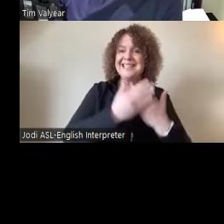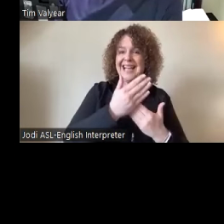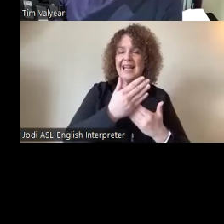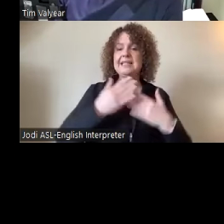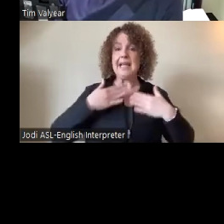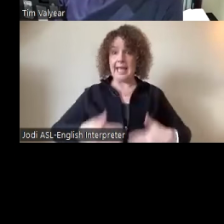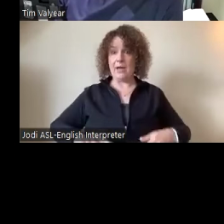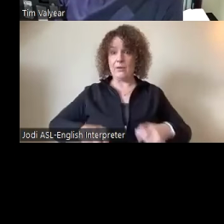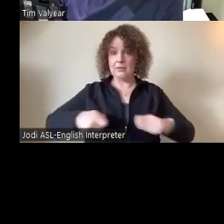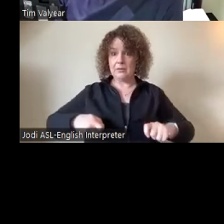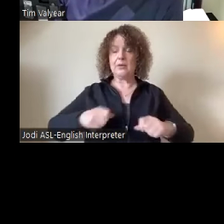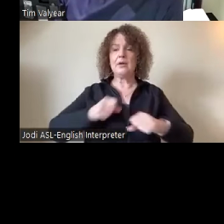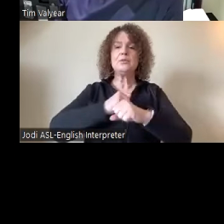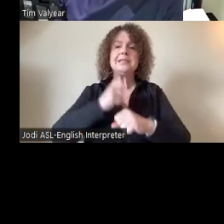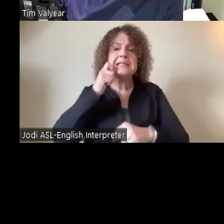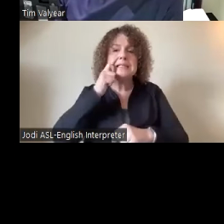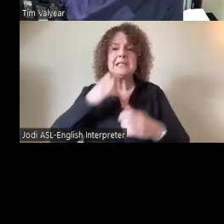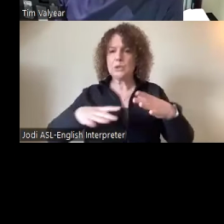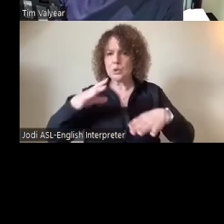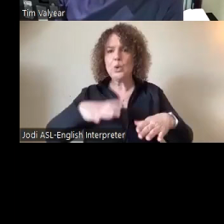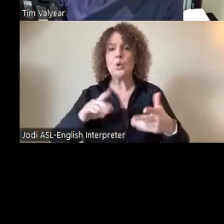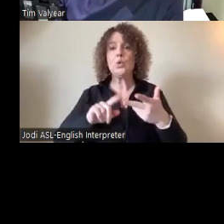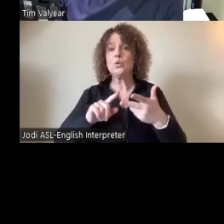cleaned. All of the PPE is depending on the